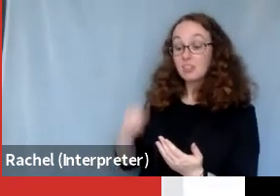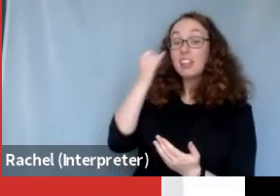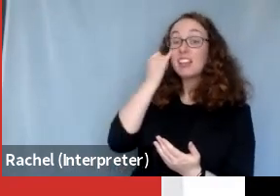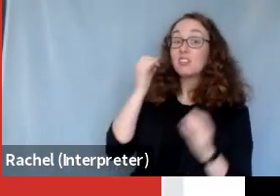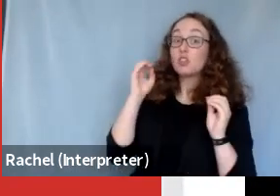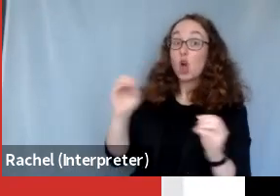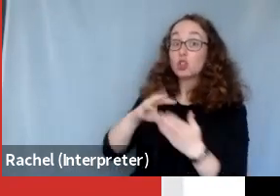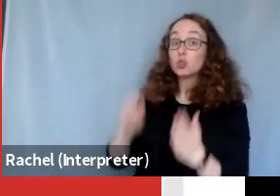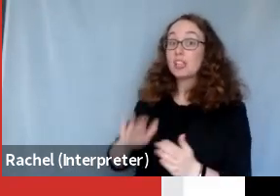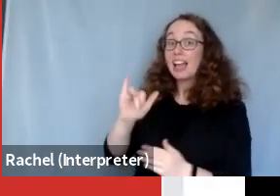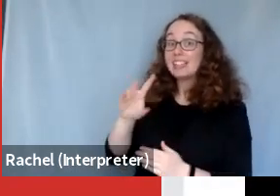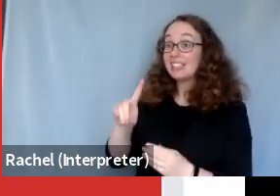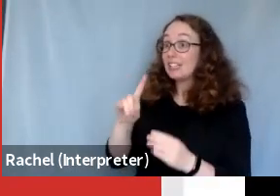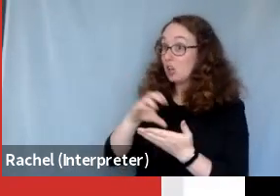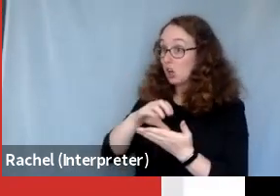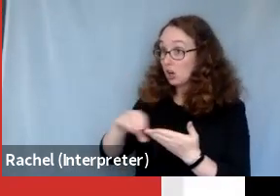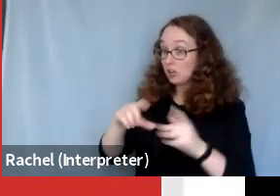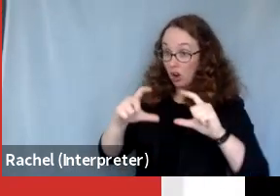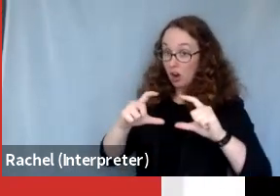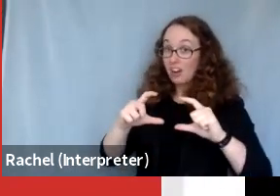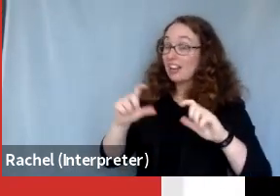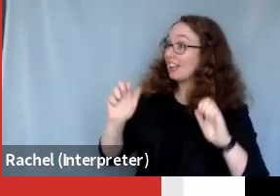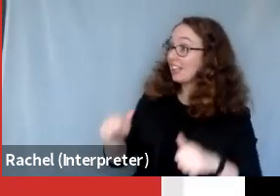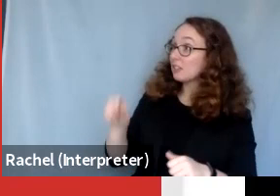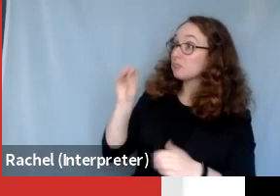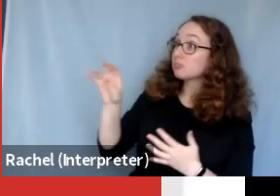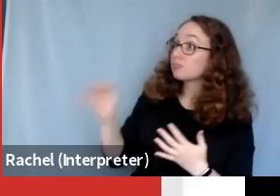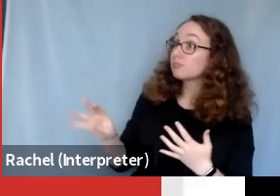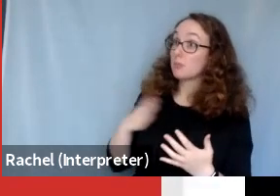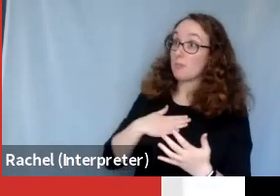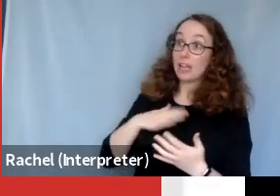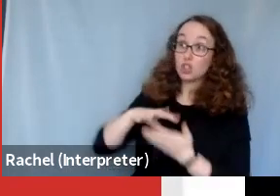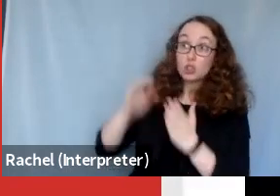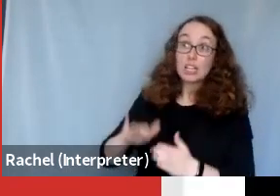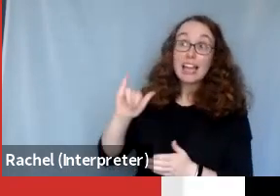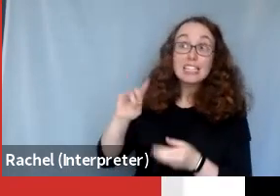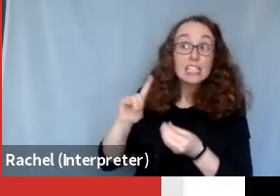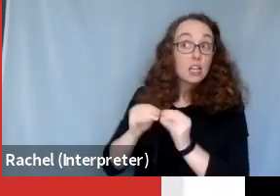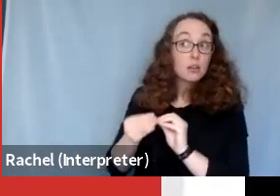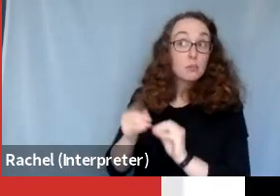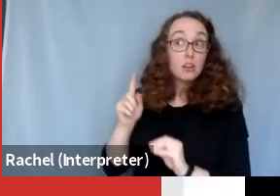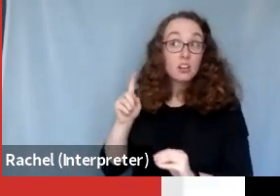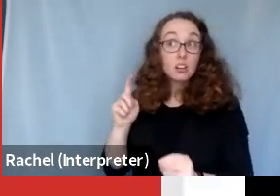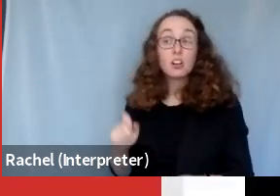for going in person at the bookstore? Well I mean